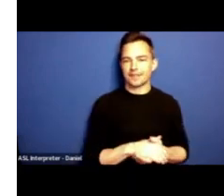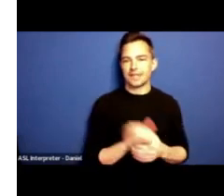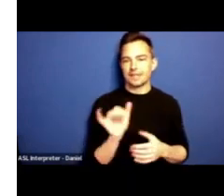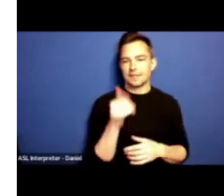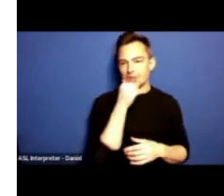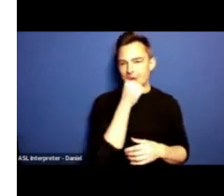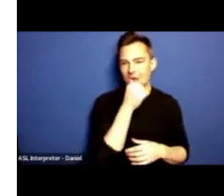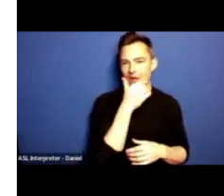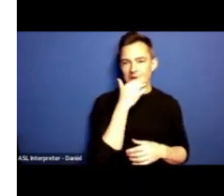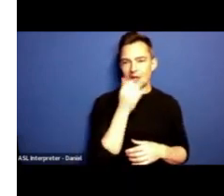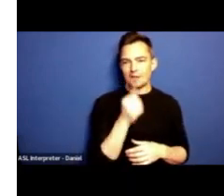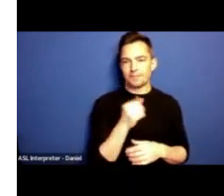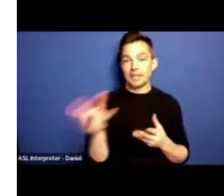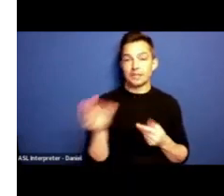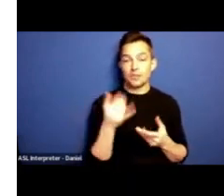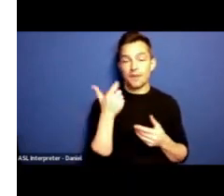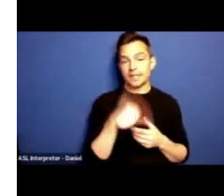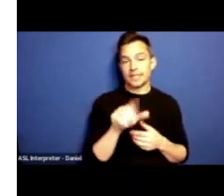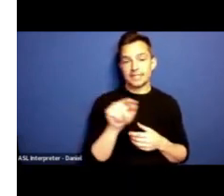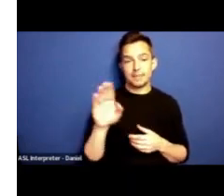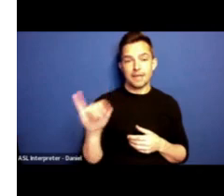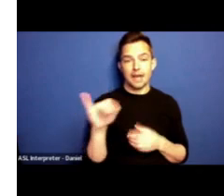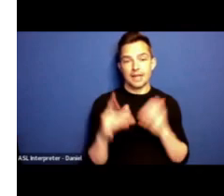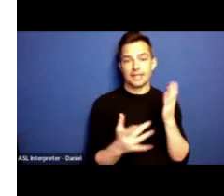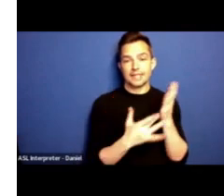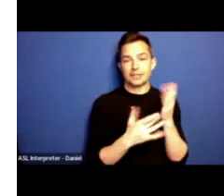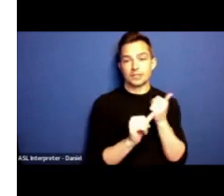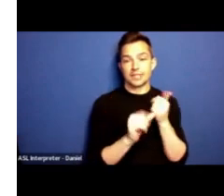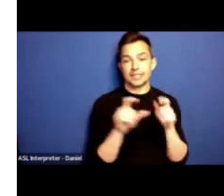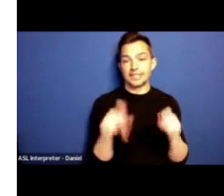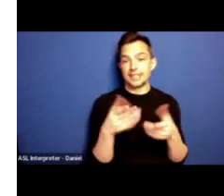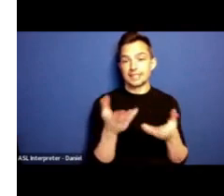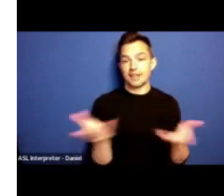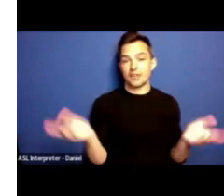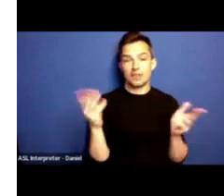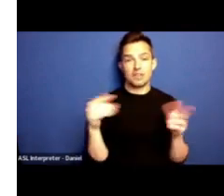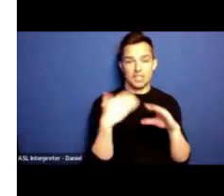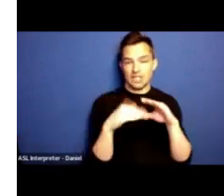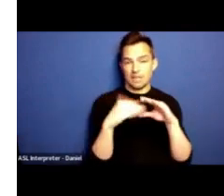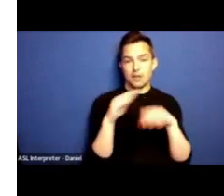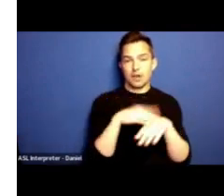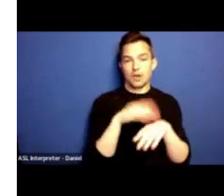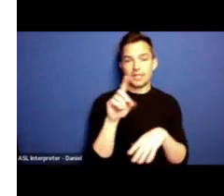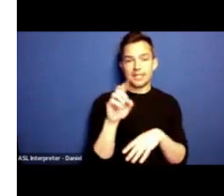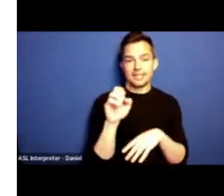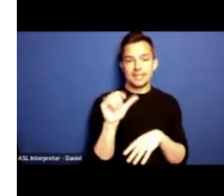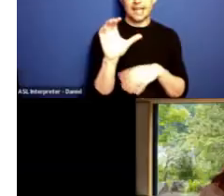you have any traumatic brain injury technical assistance needs, there is an email on our DETAC website that we can help